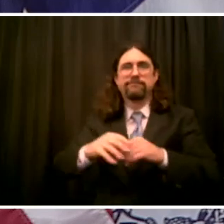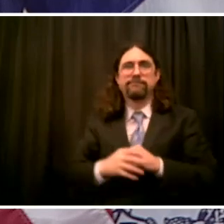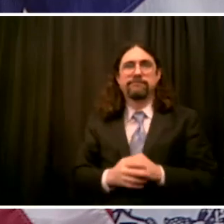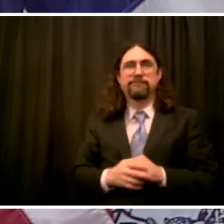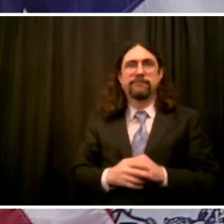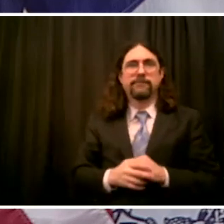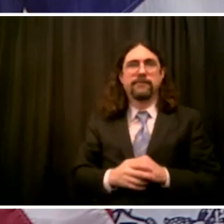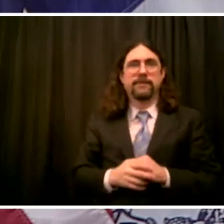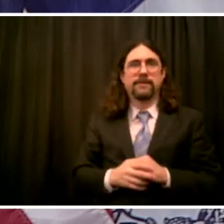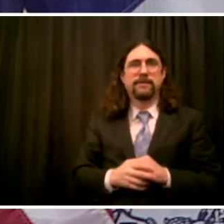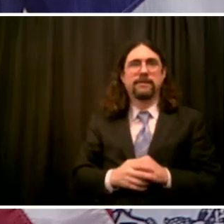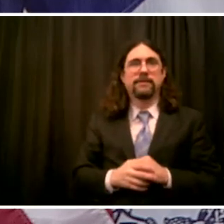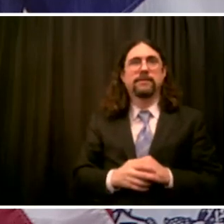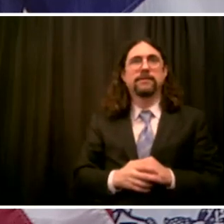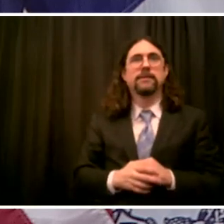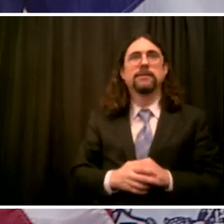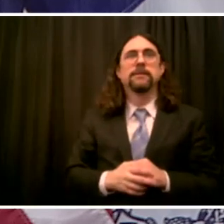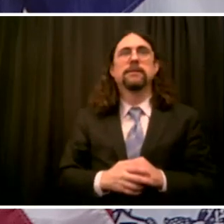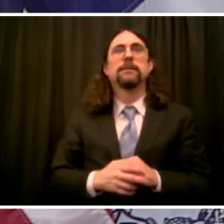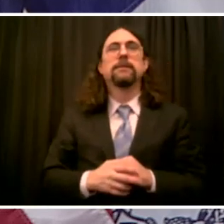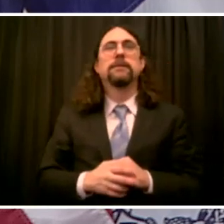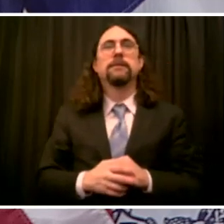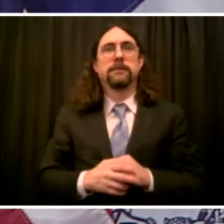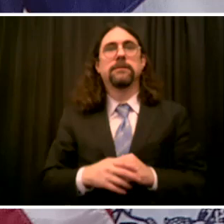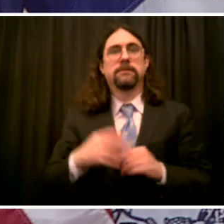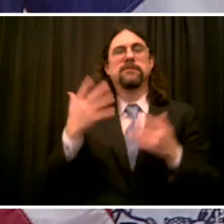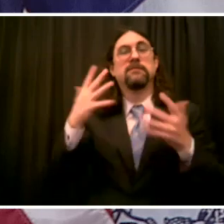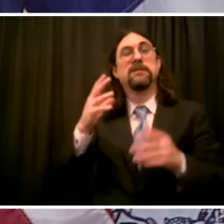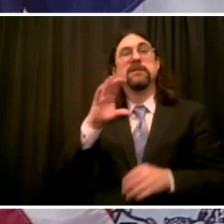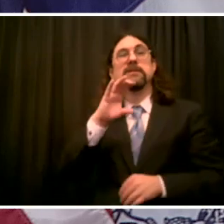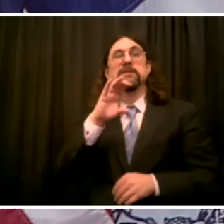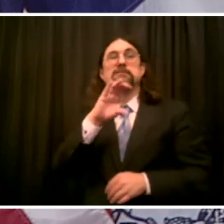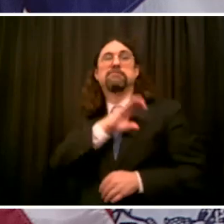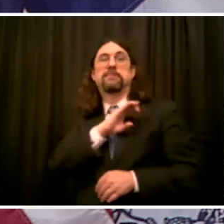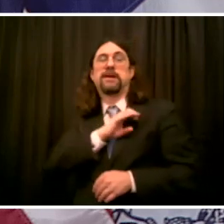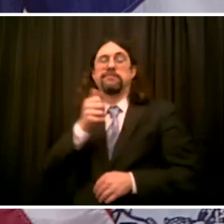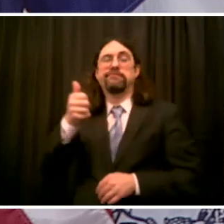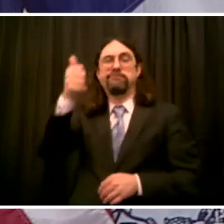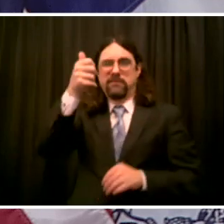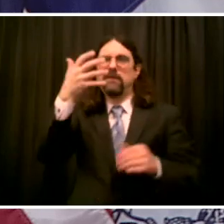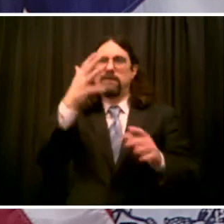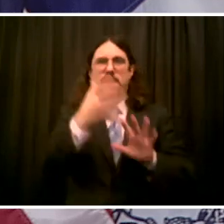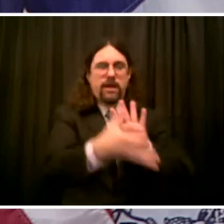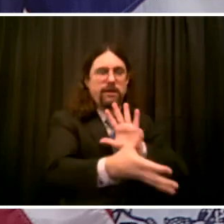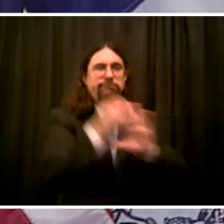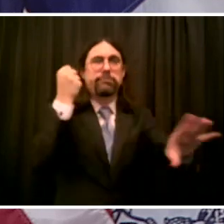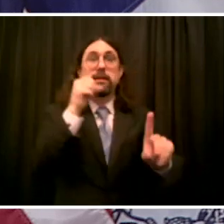HOUR OR SO, MOST